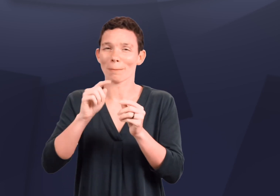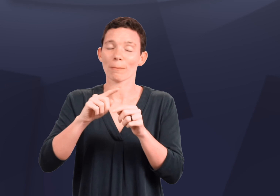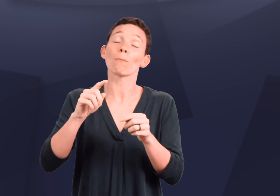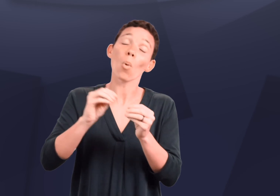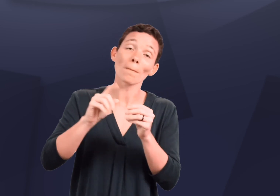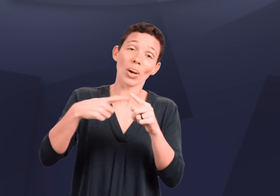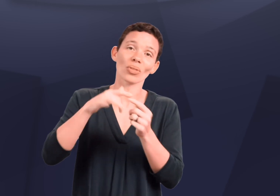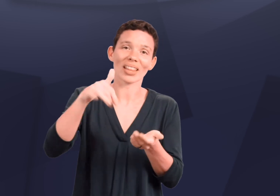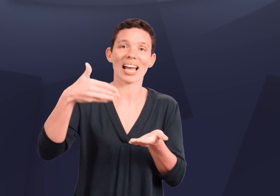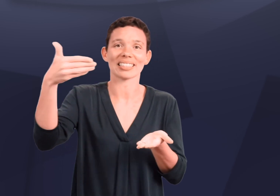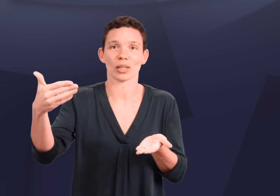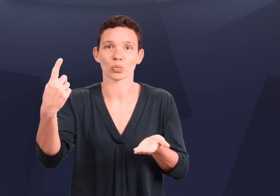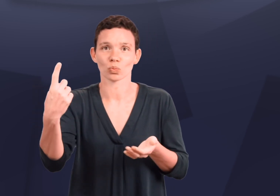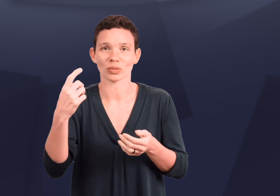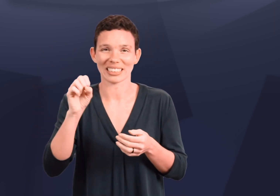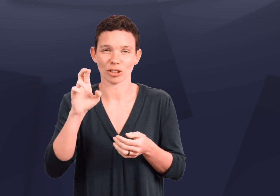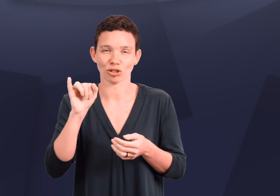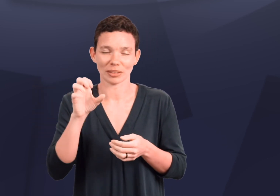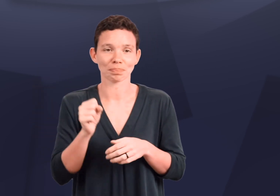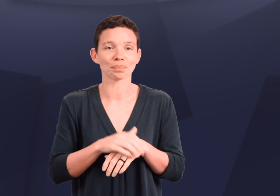We will talk more about this in the third part.